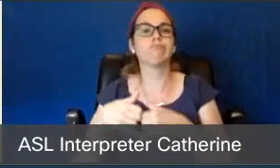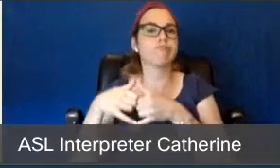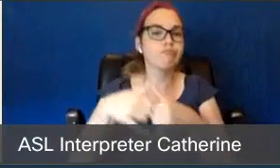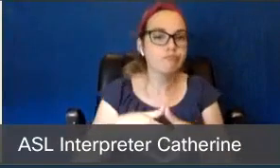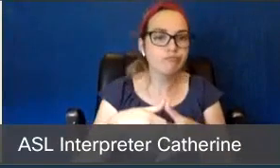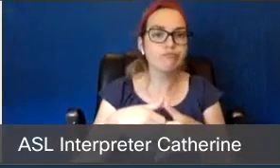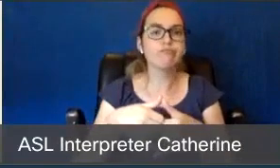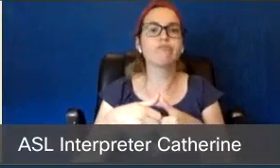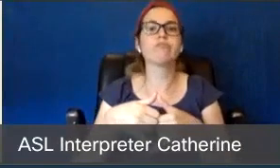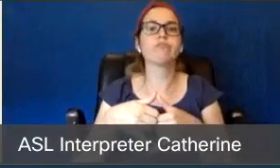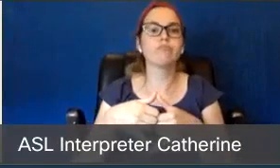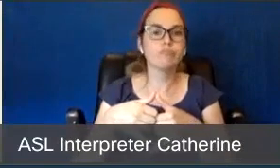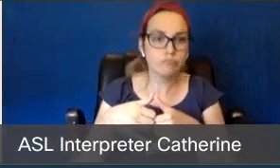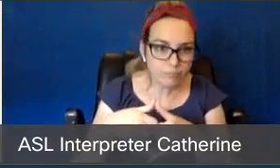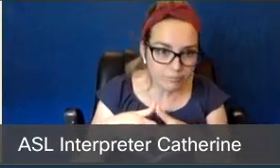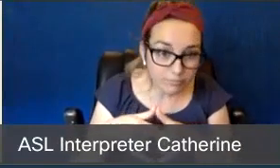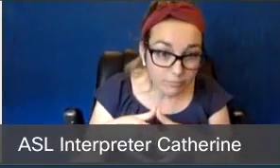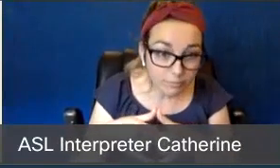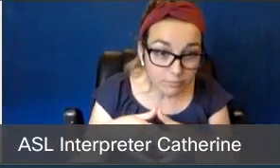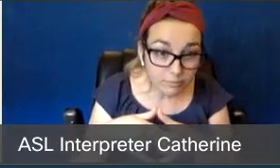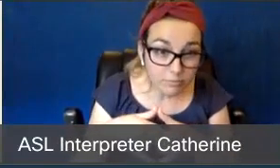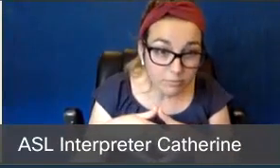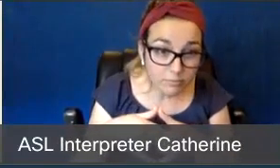on racial and ethnic fairness.